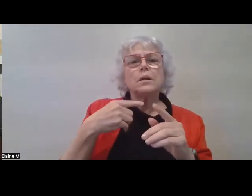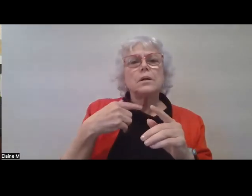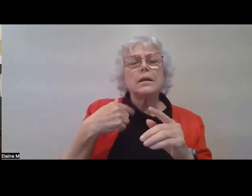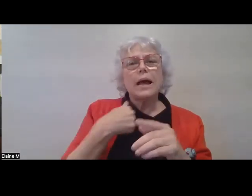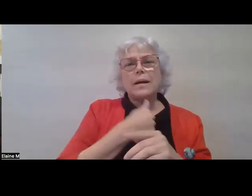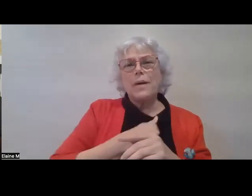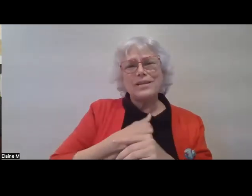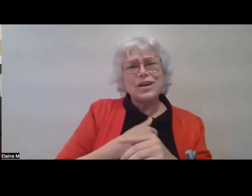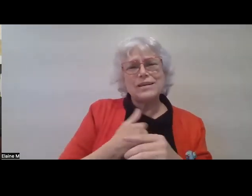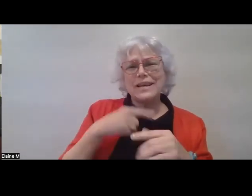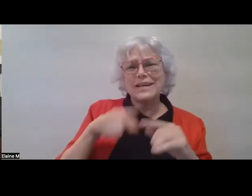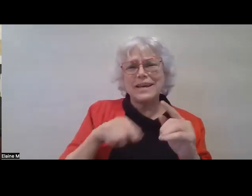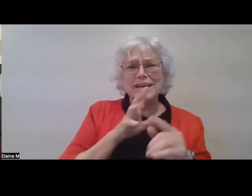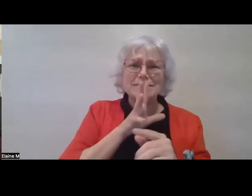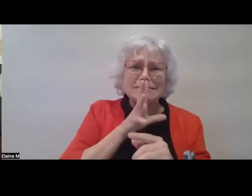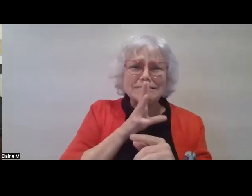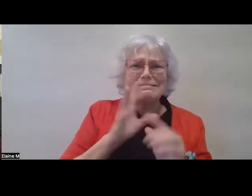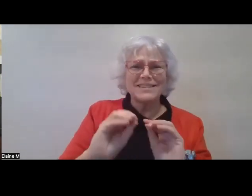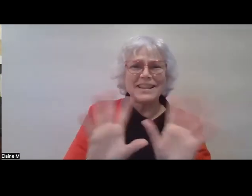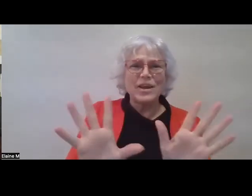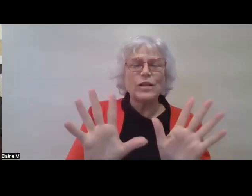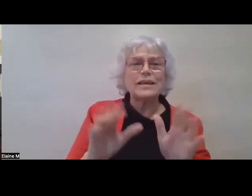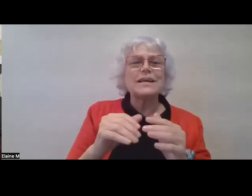I apologize. . Colonialistic catastrophe.